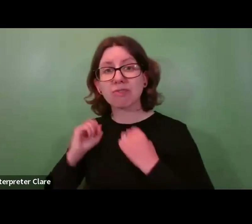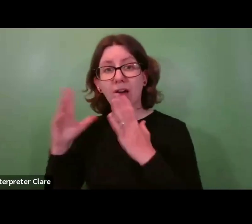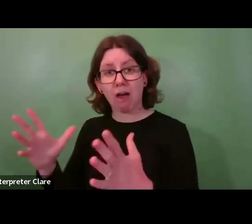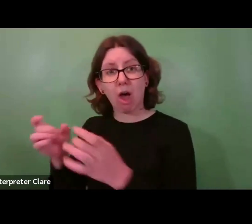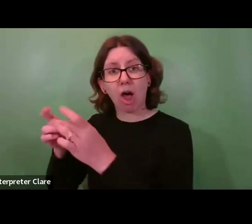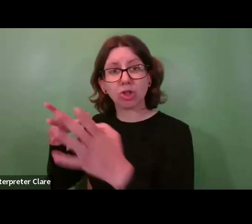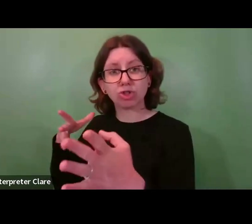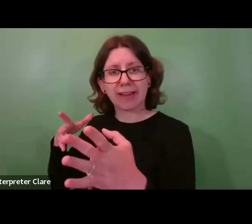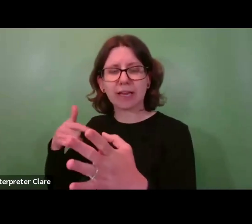But that